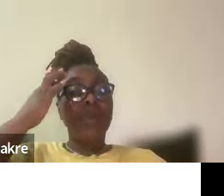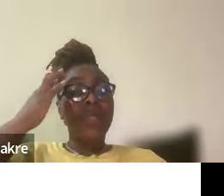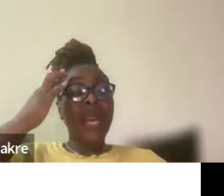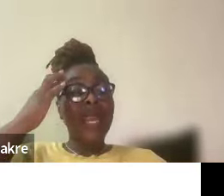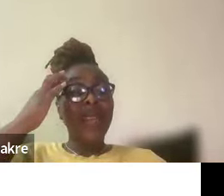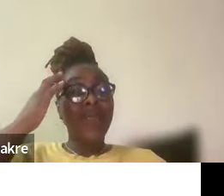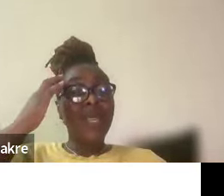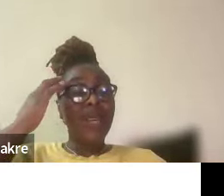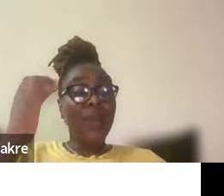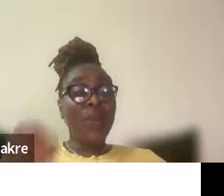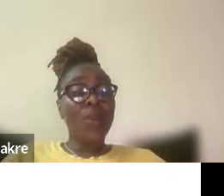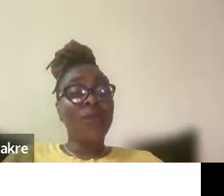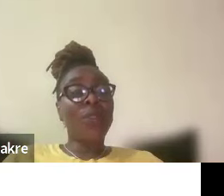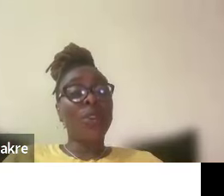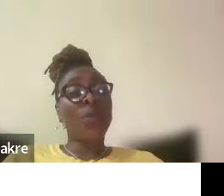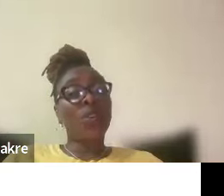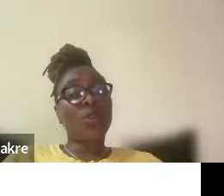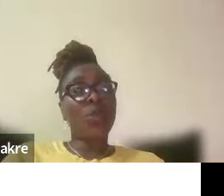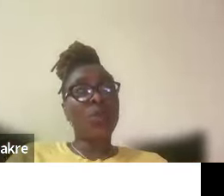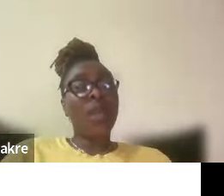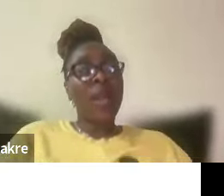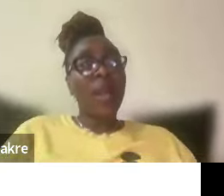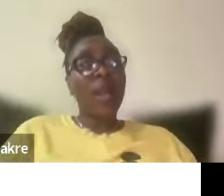sola bakre: But at the end of the day we don't even just want you to